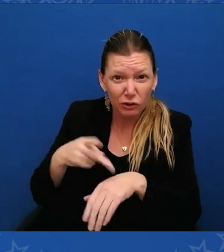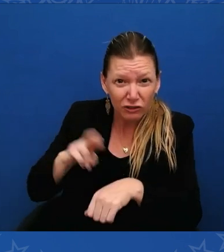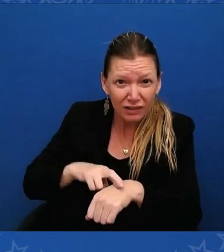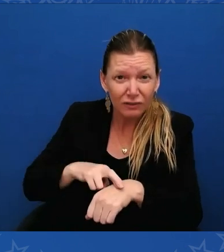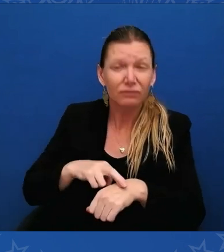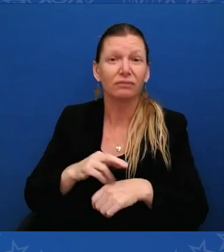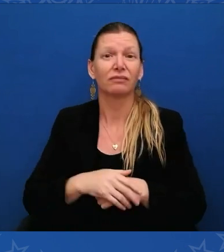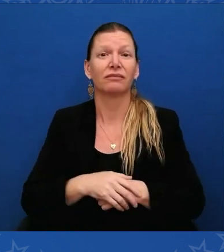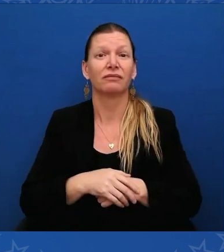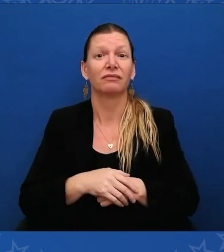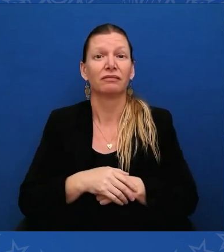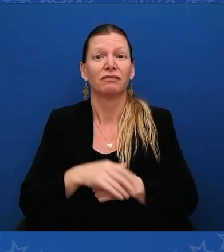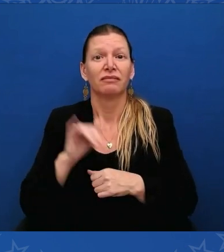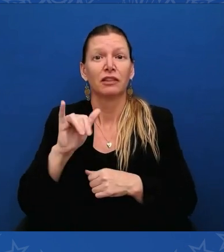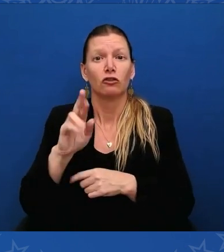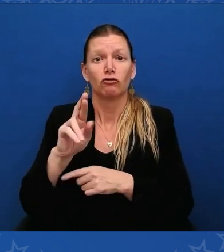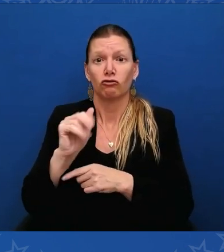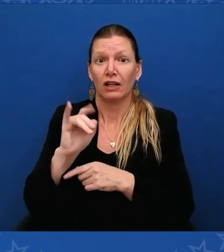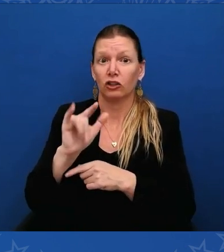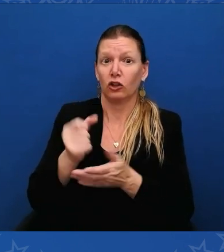Inflation is down and continues to go down.